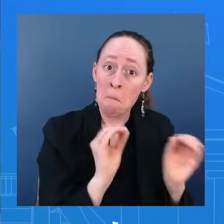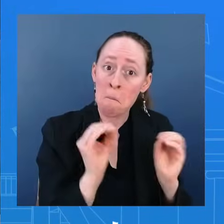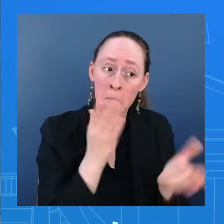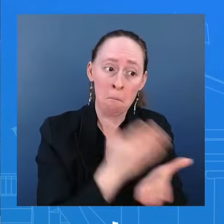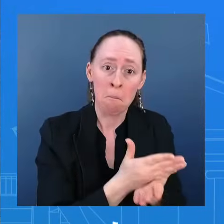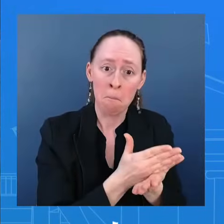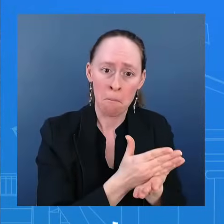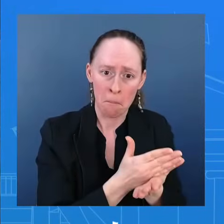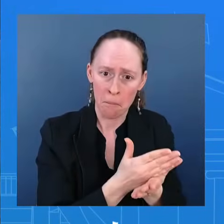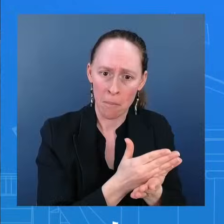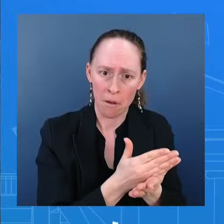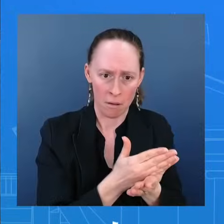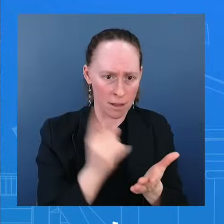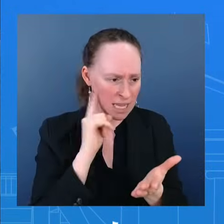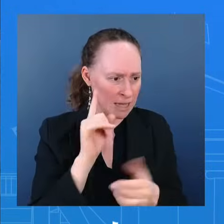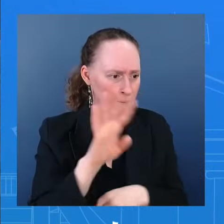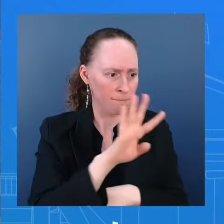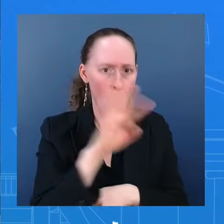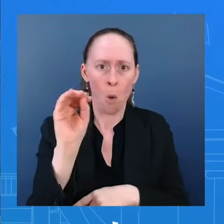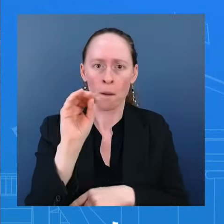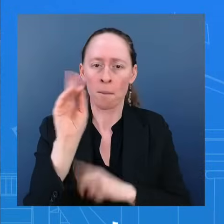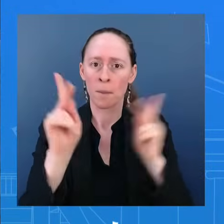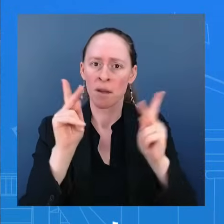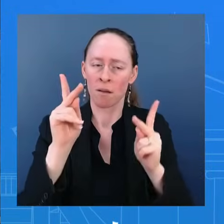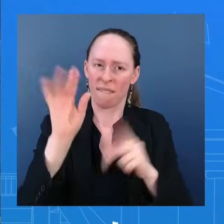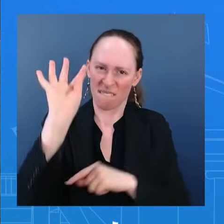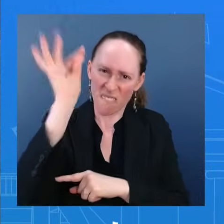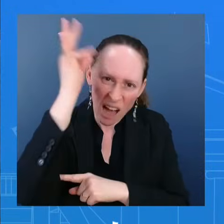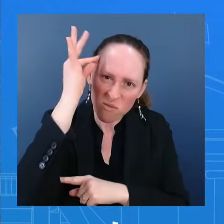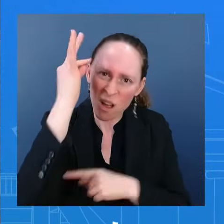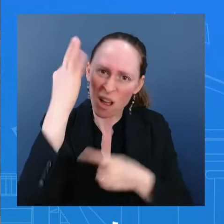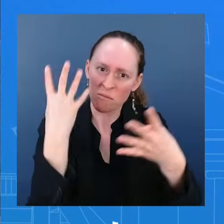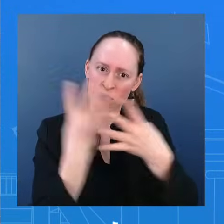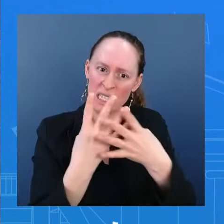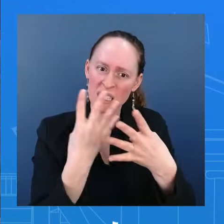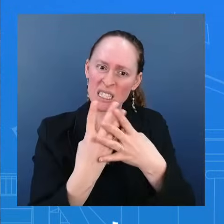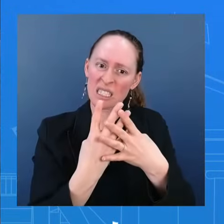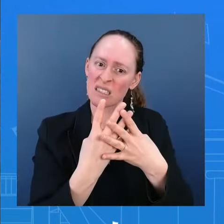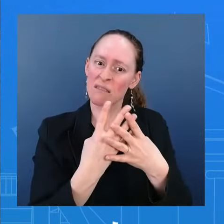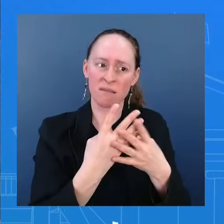The president-elect, you know, has made no secret of his --